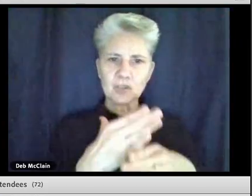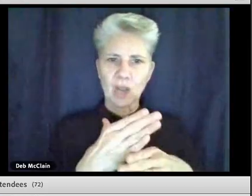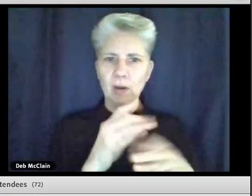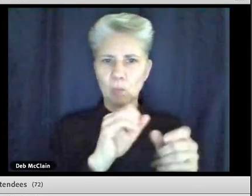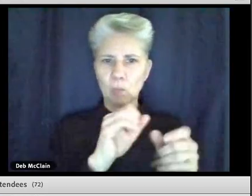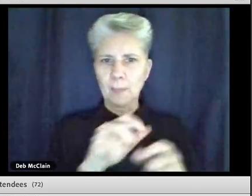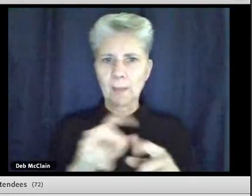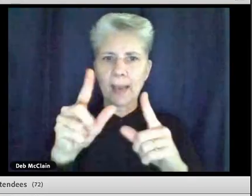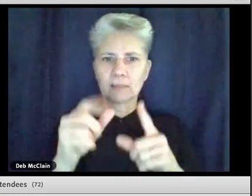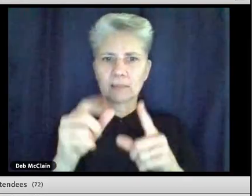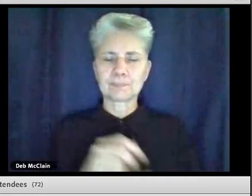I'll be right back.